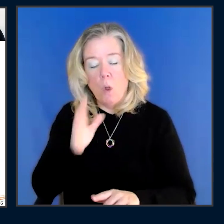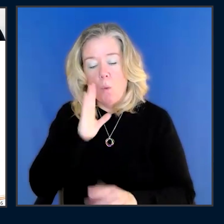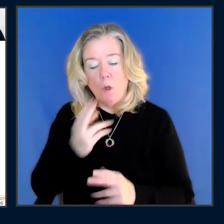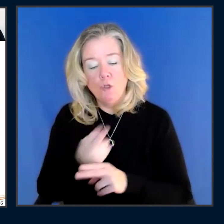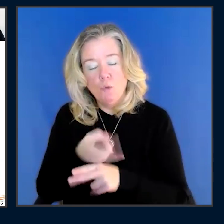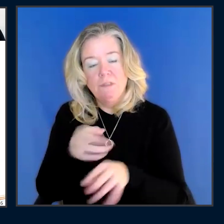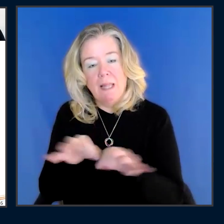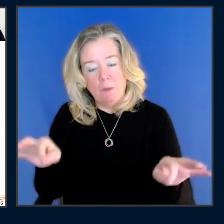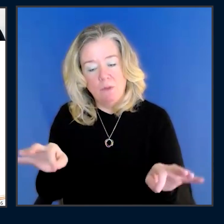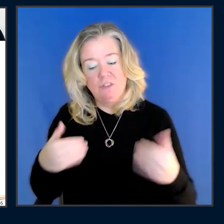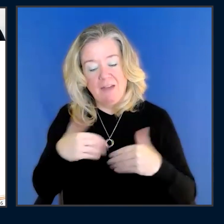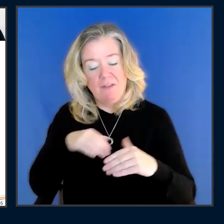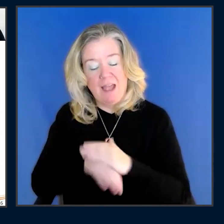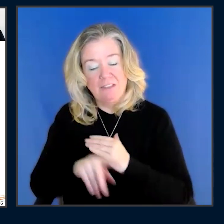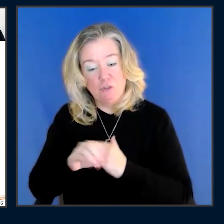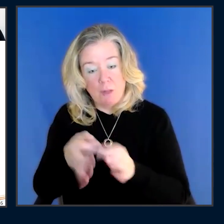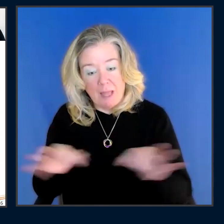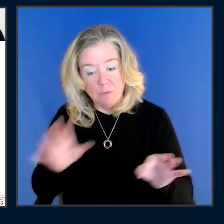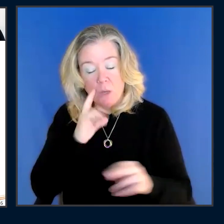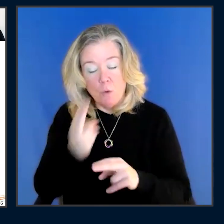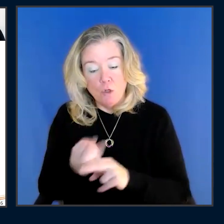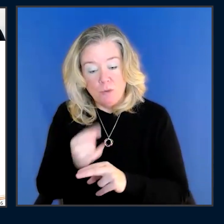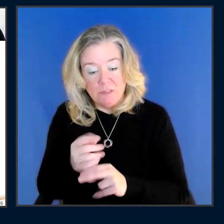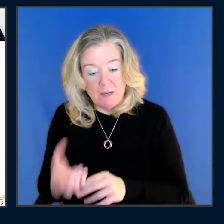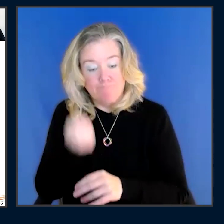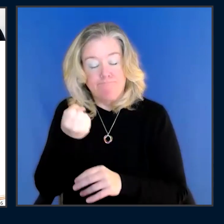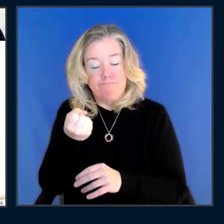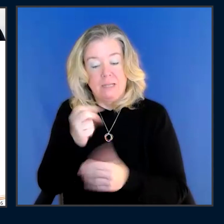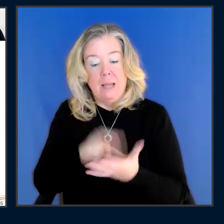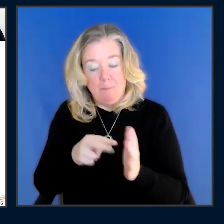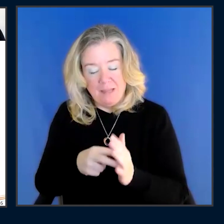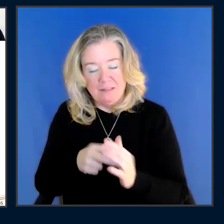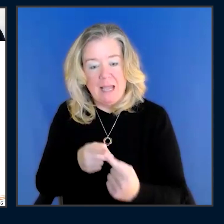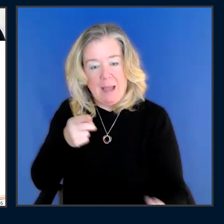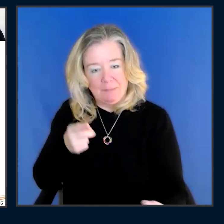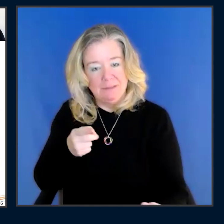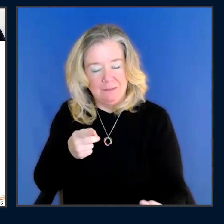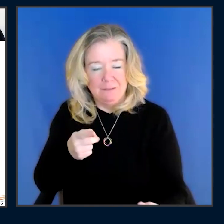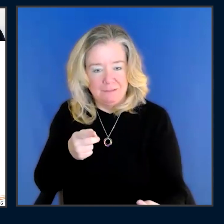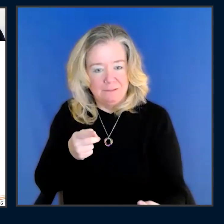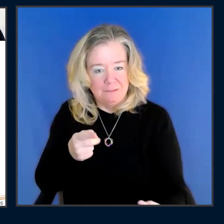Children who-- will use the language that they have access to. which also means